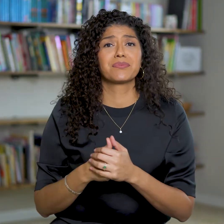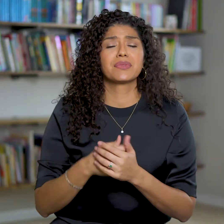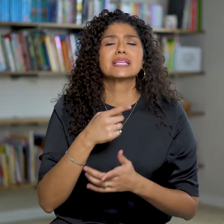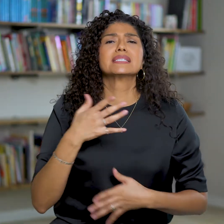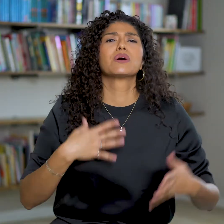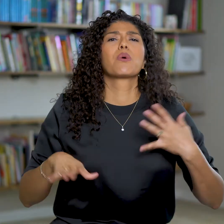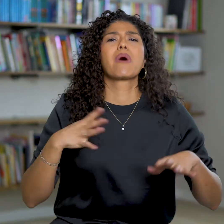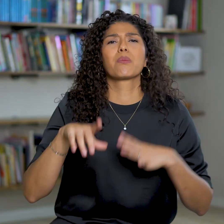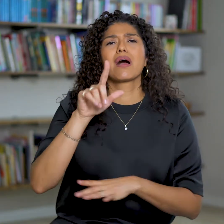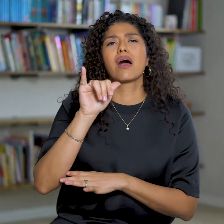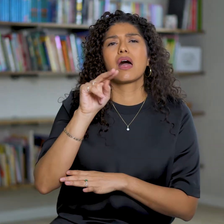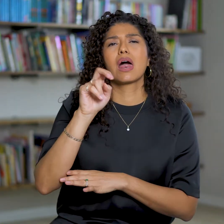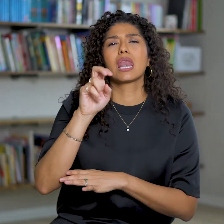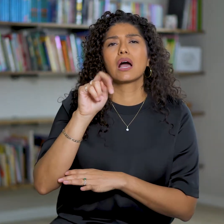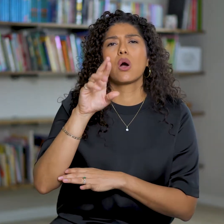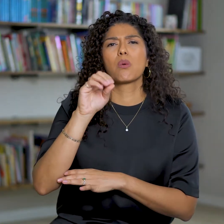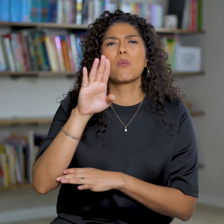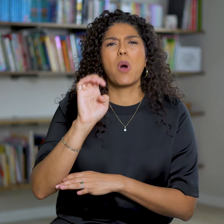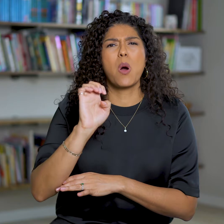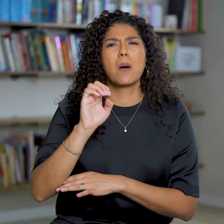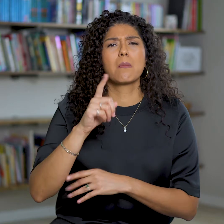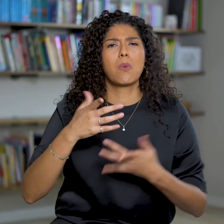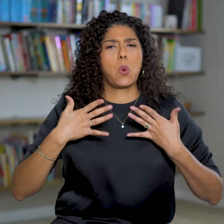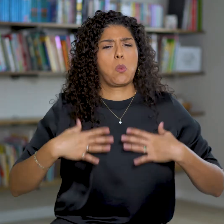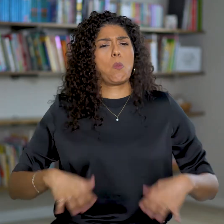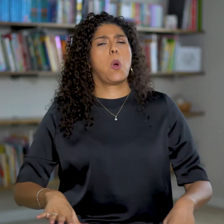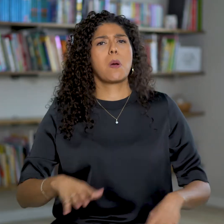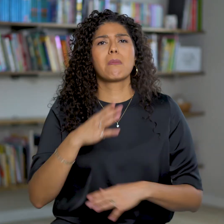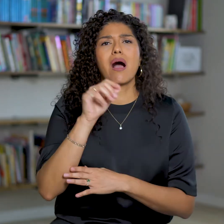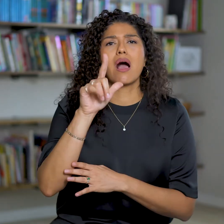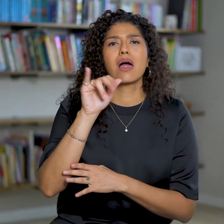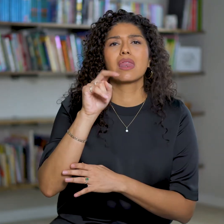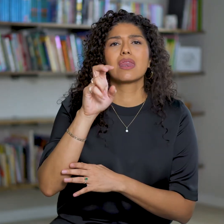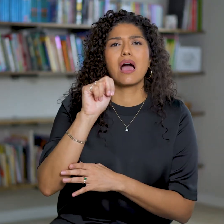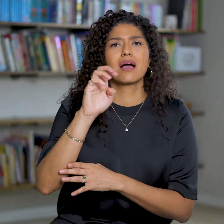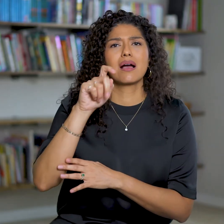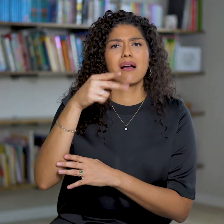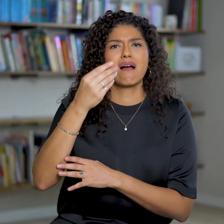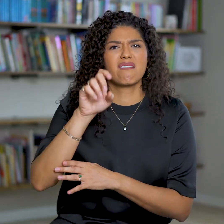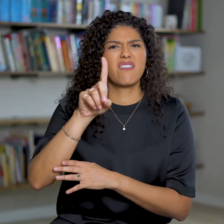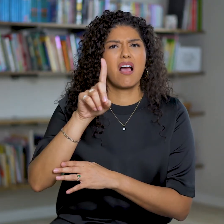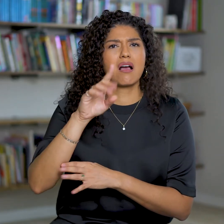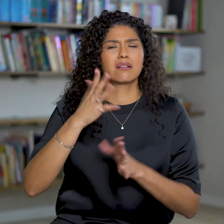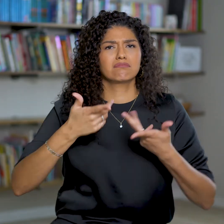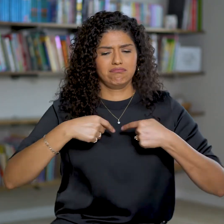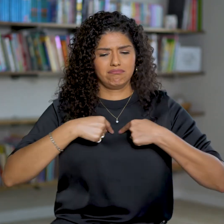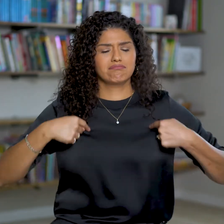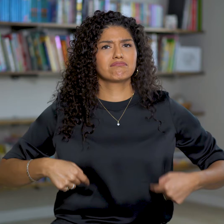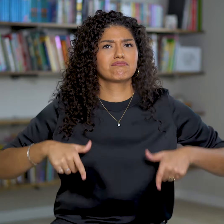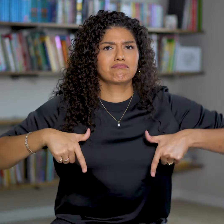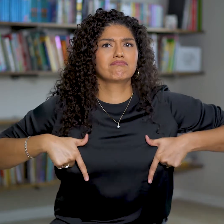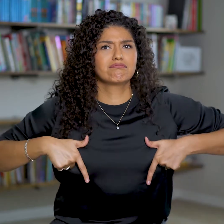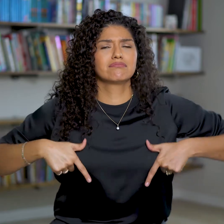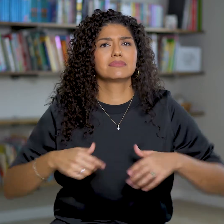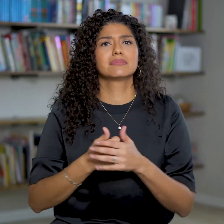he’s wearing a linen robe and a linen ephod,